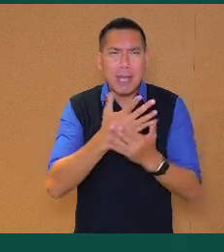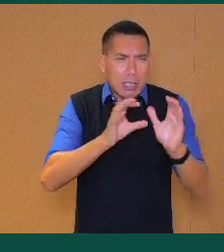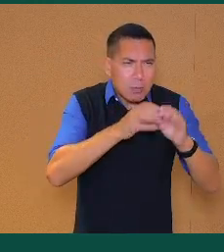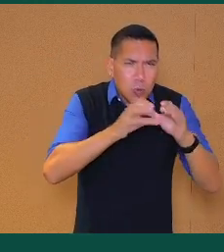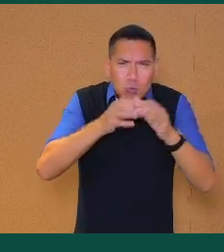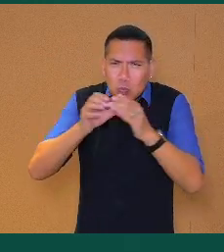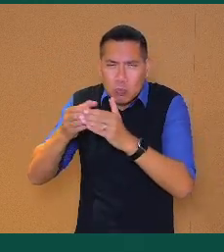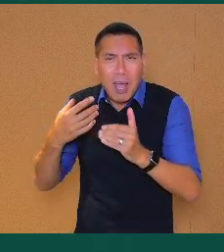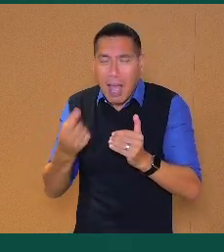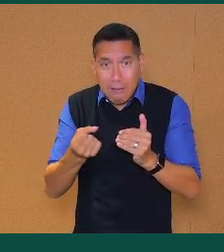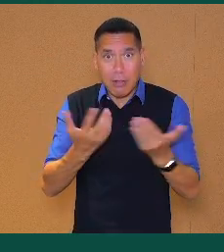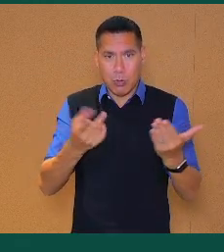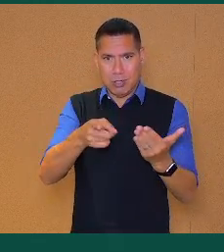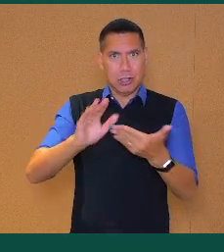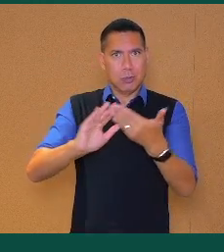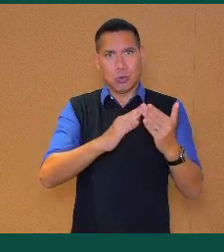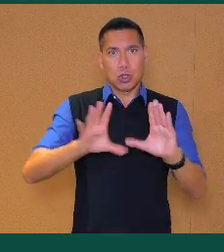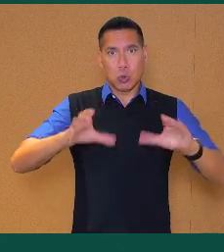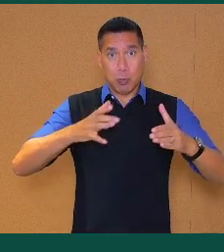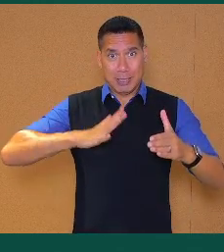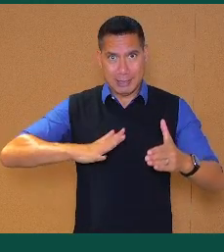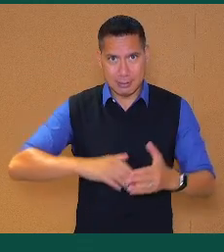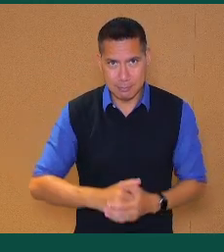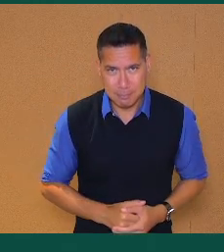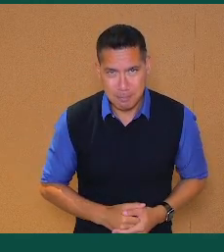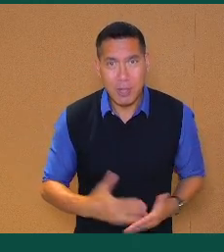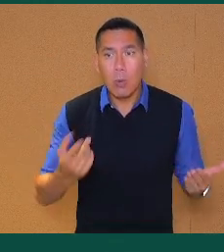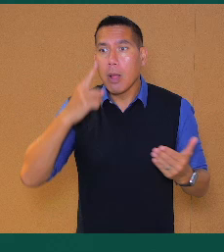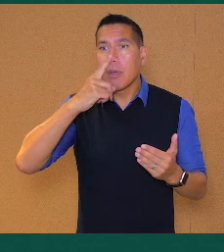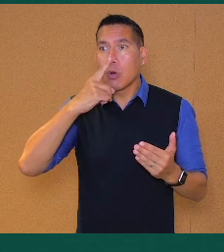I know there are multiple communities out there, there are a lot of minority groups out there by this community